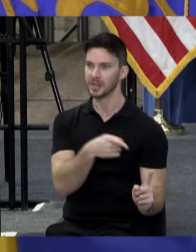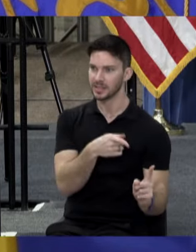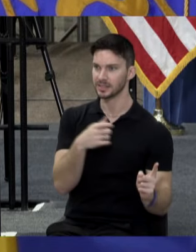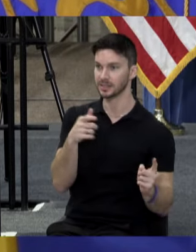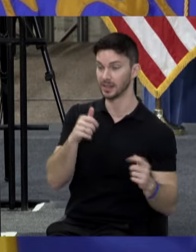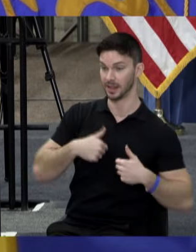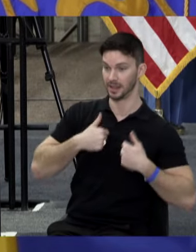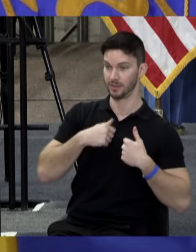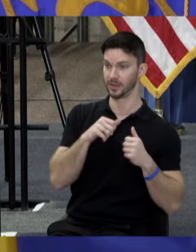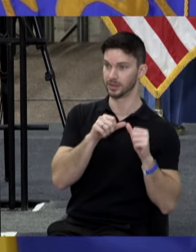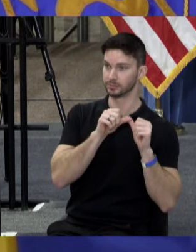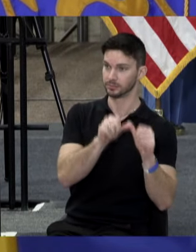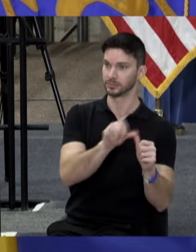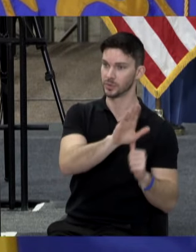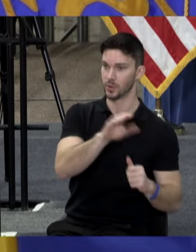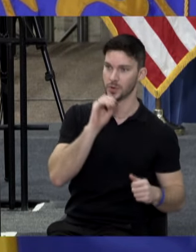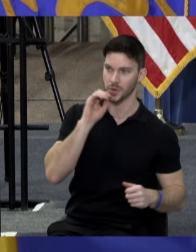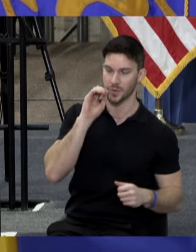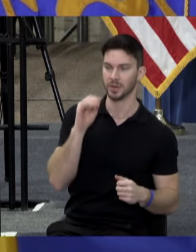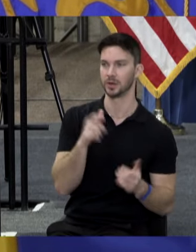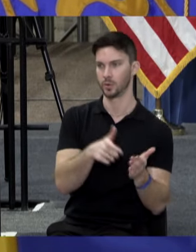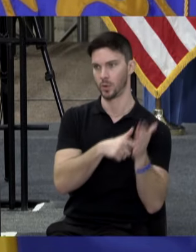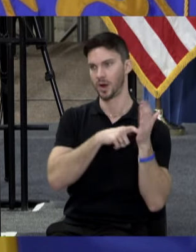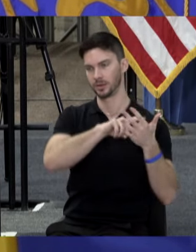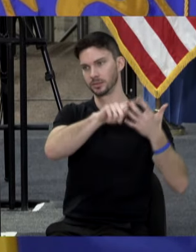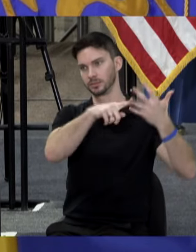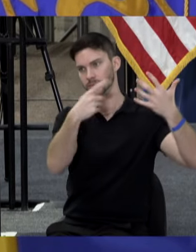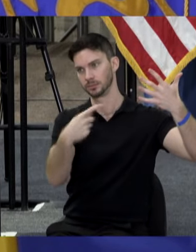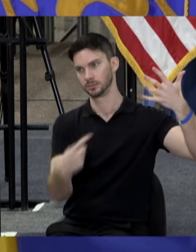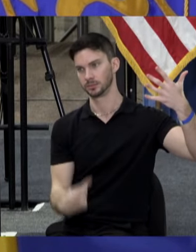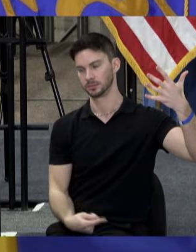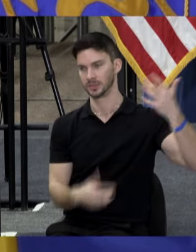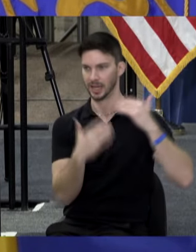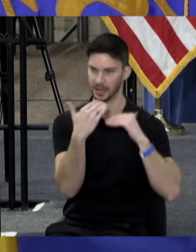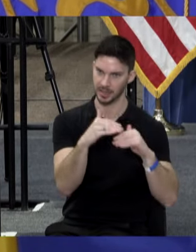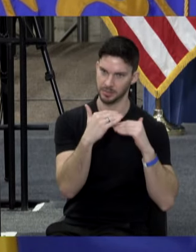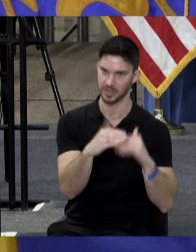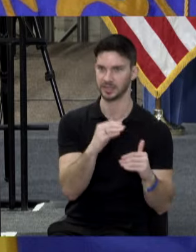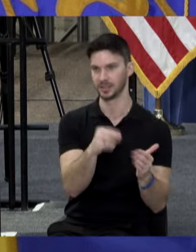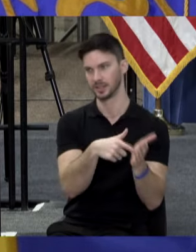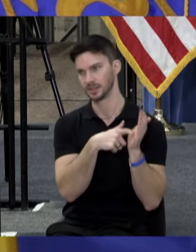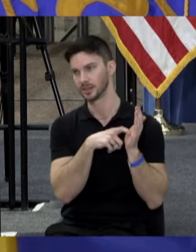restrictions. We need to flip this paradigm. The right should be to remain in your home